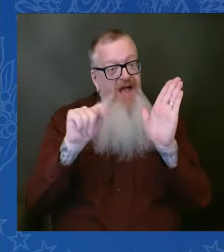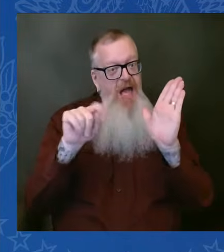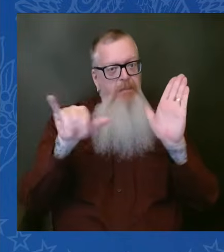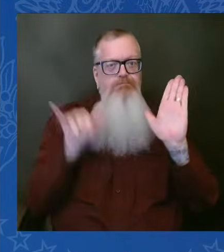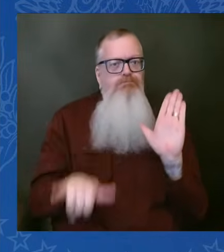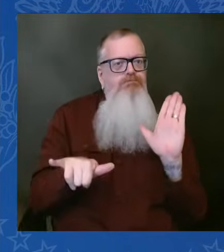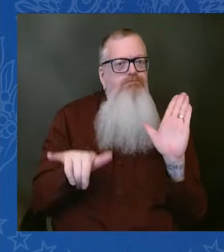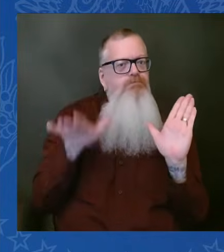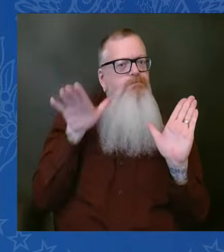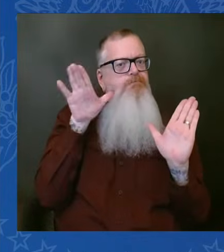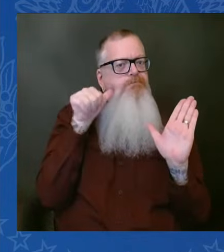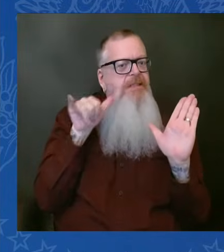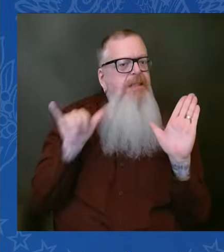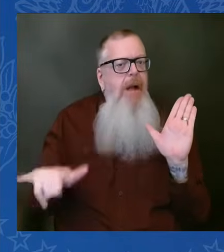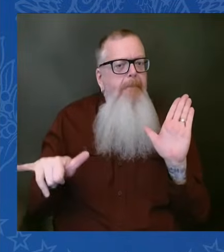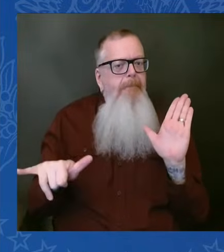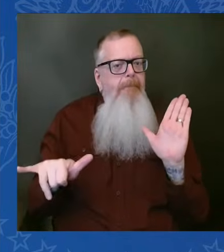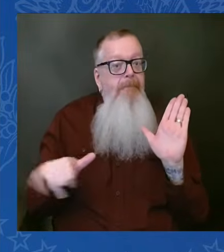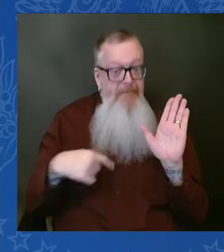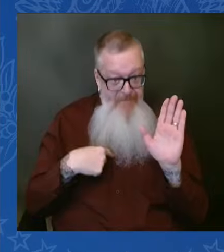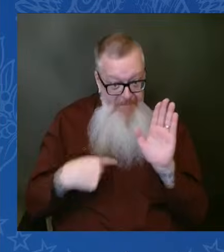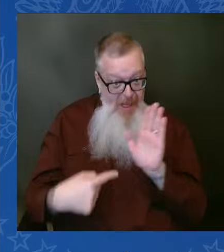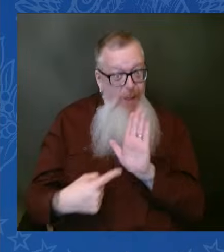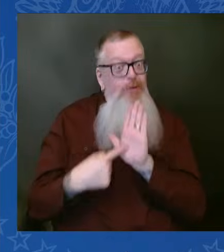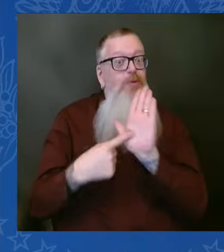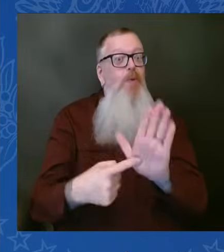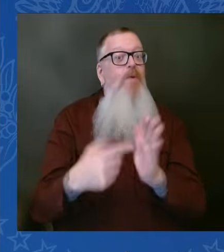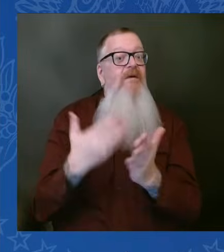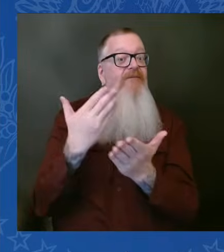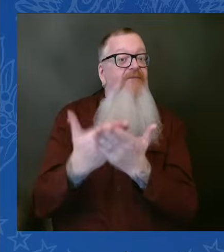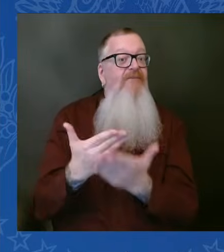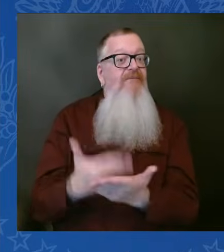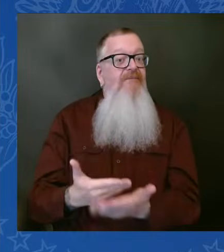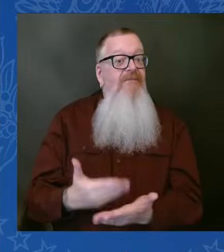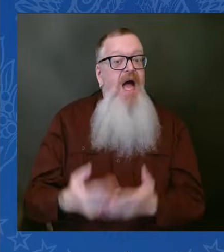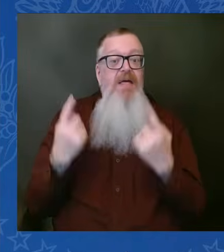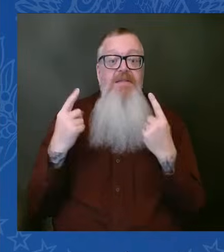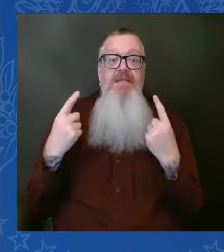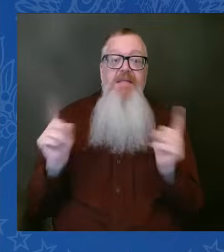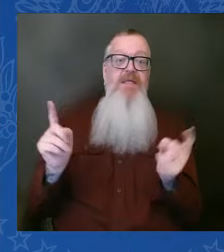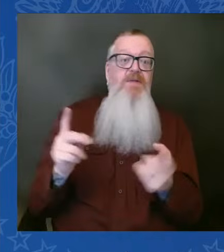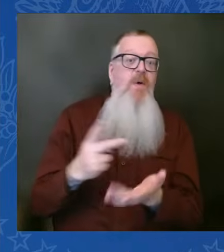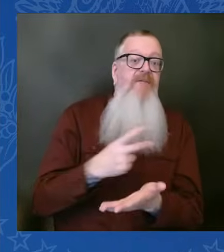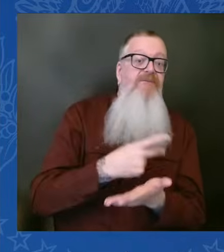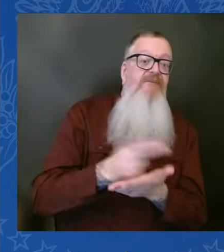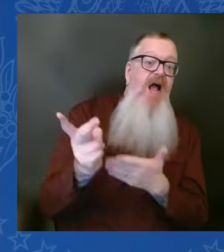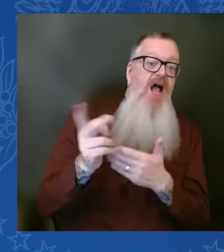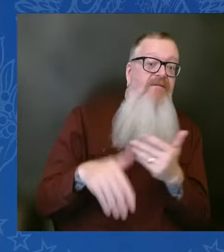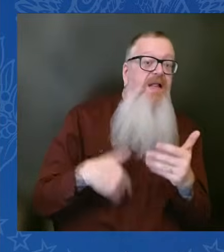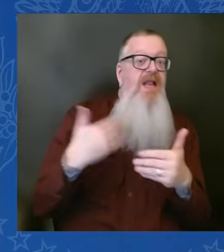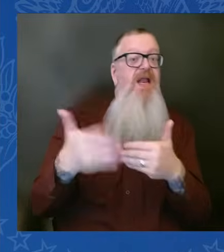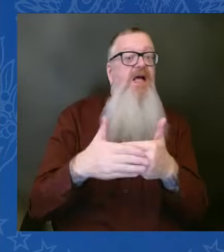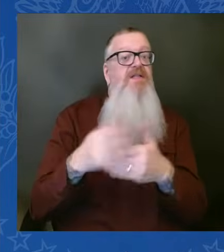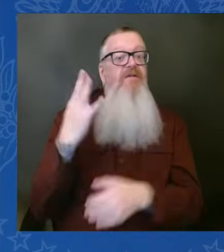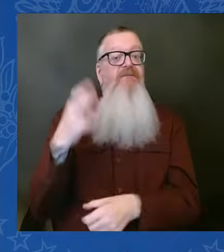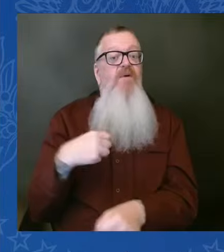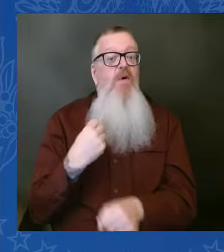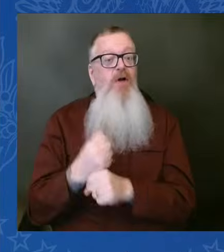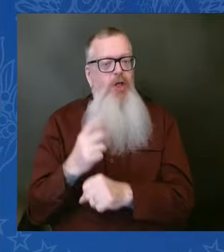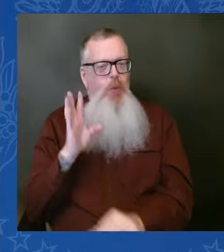that we should measure the success or failure of our next four years: During my presidency, we created 60 million new jobs in America.